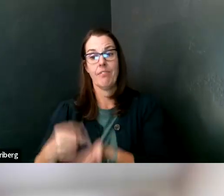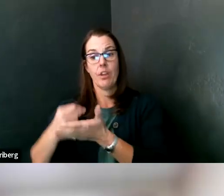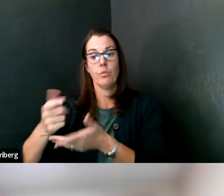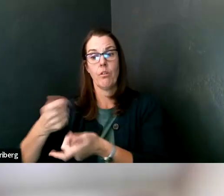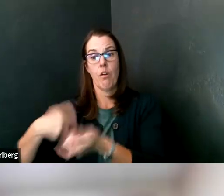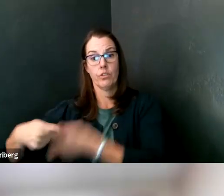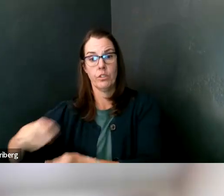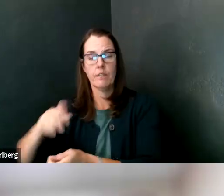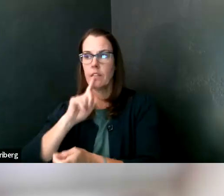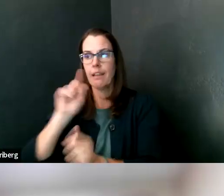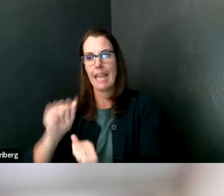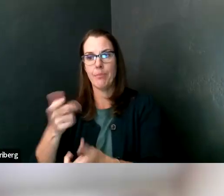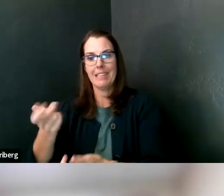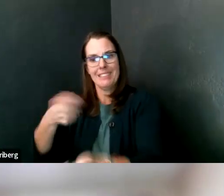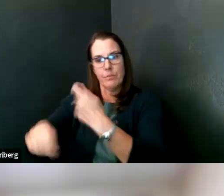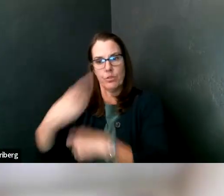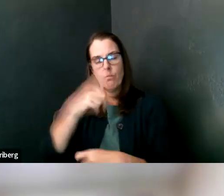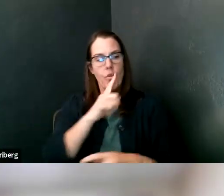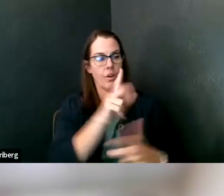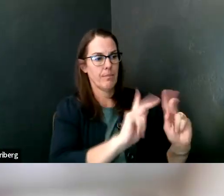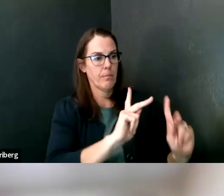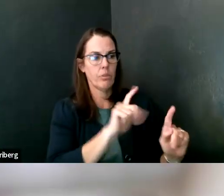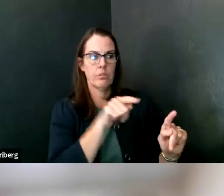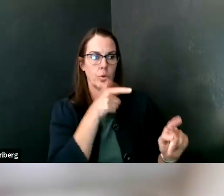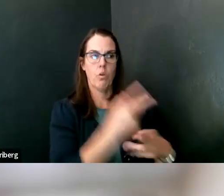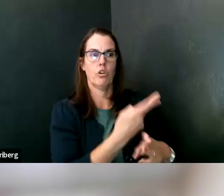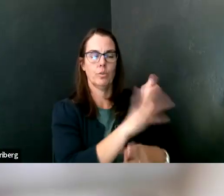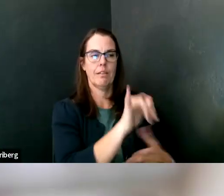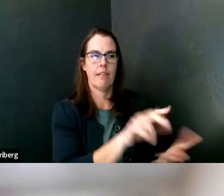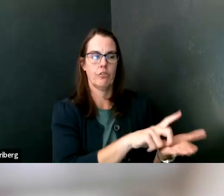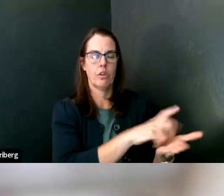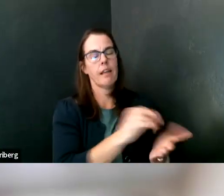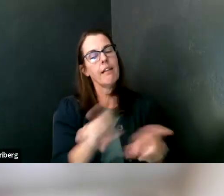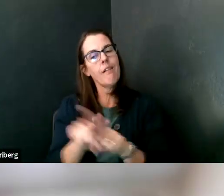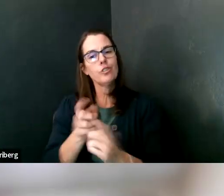the populations actually being served and to be transparent about where they fall short. And third